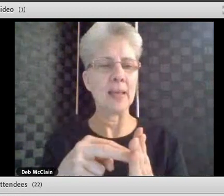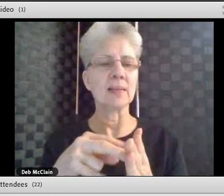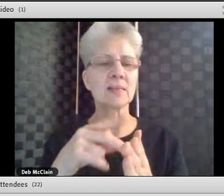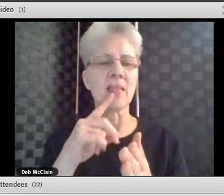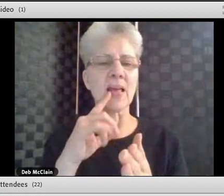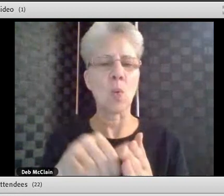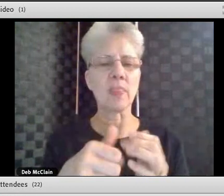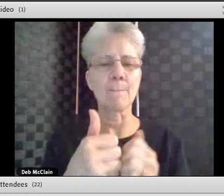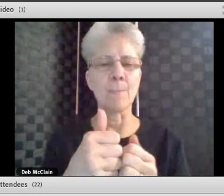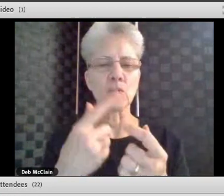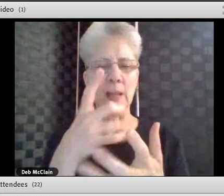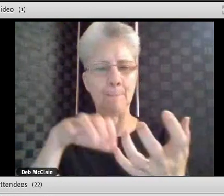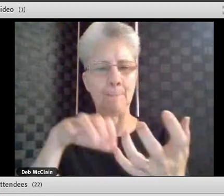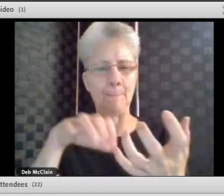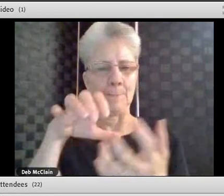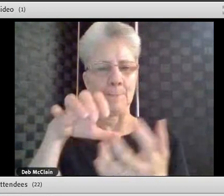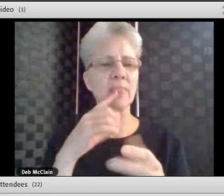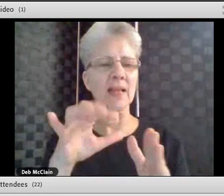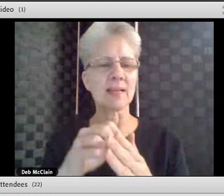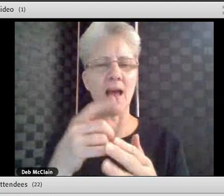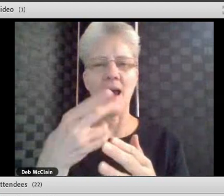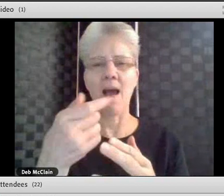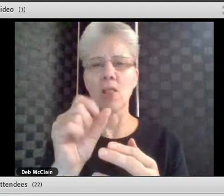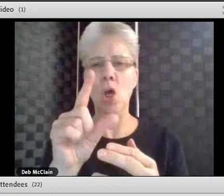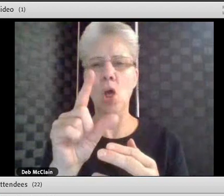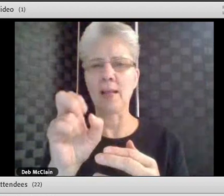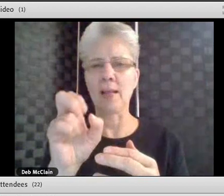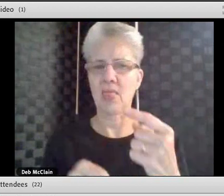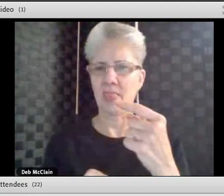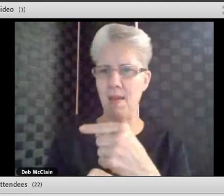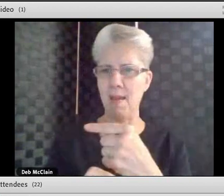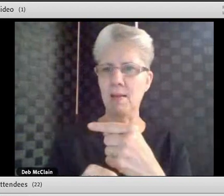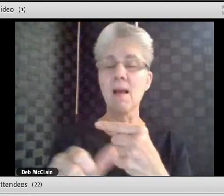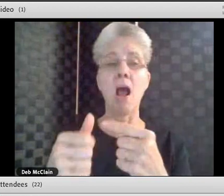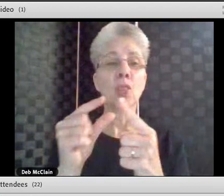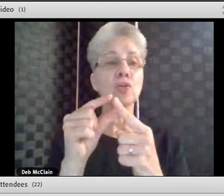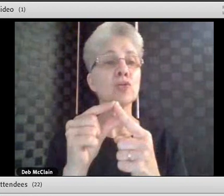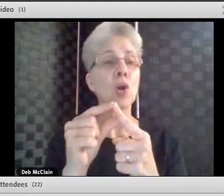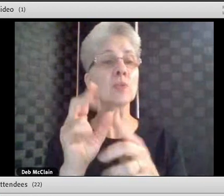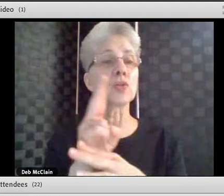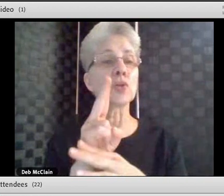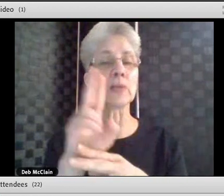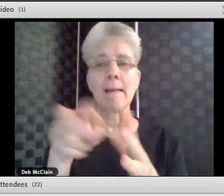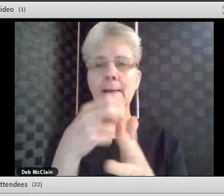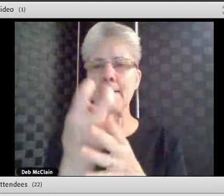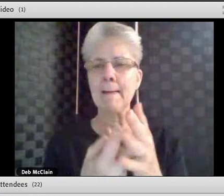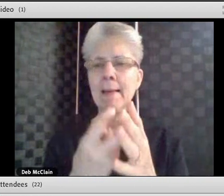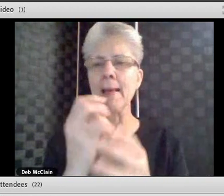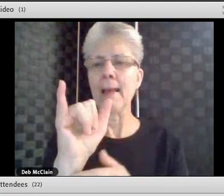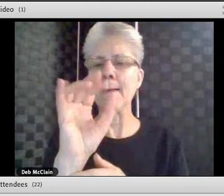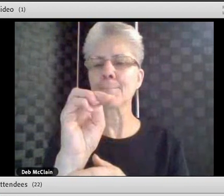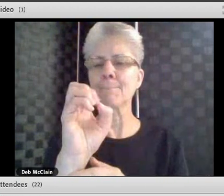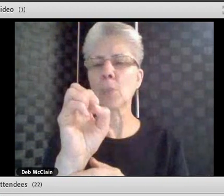mixed ones that does that. So some other terms that are out there -- immersive. Just what it says, you're kind of completely